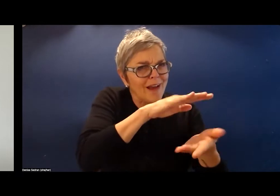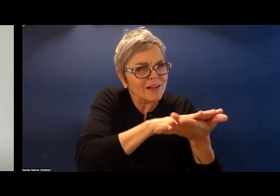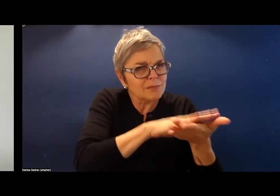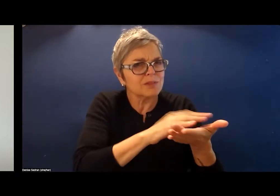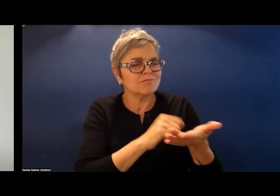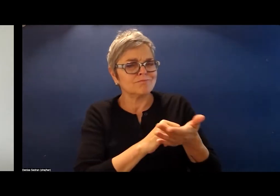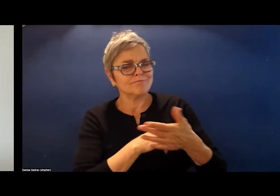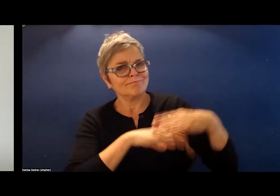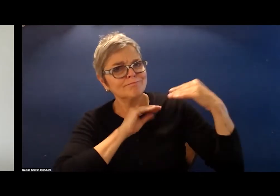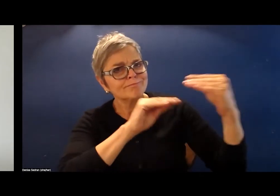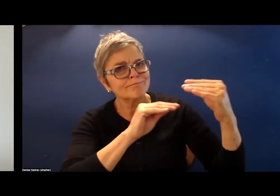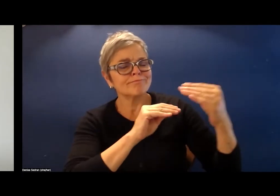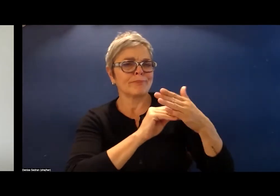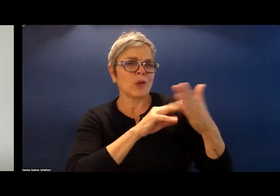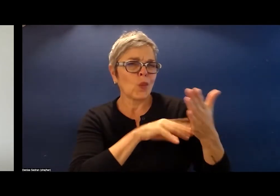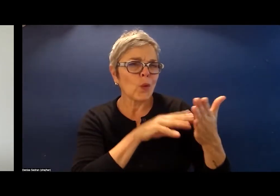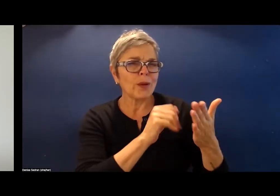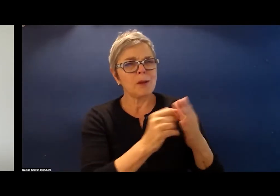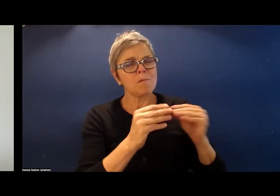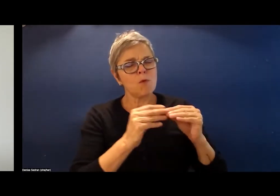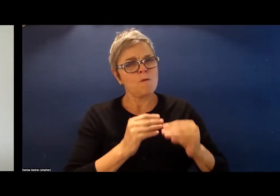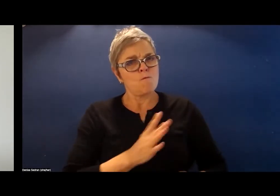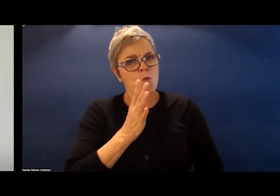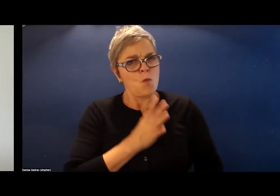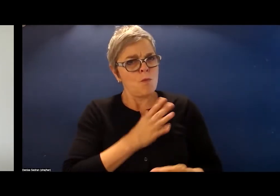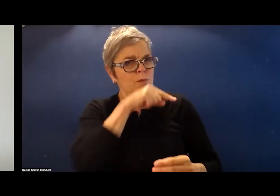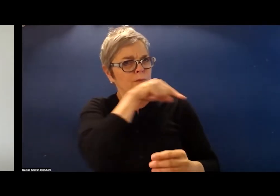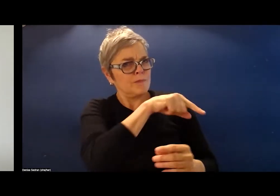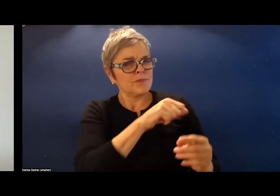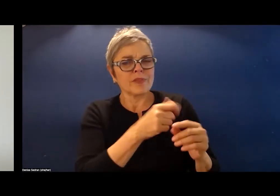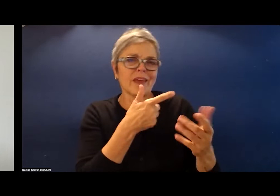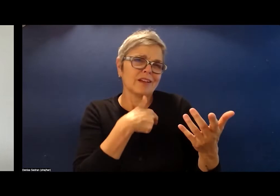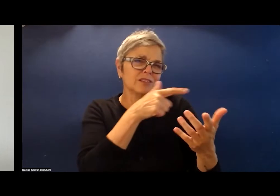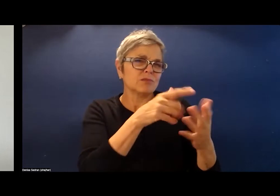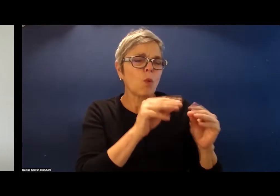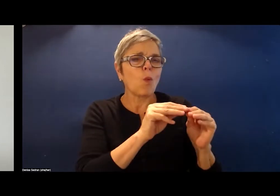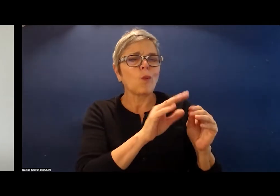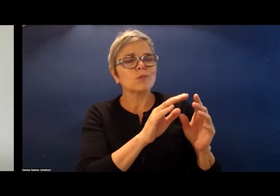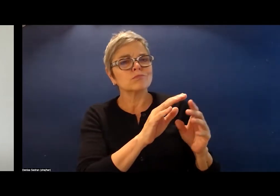and institutional learning, which are also formalized and serve as exclusive spaces